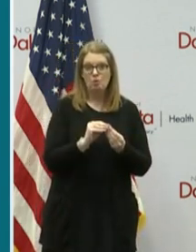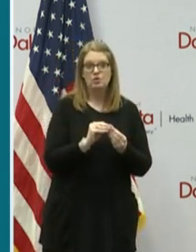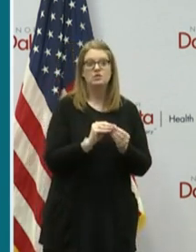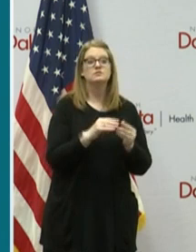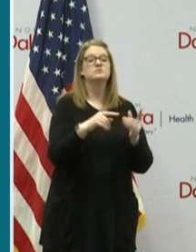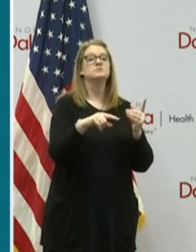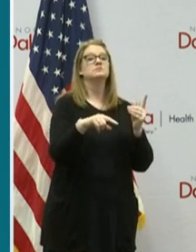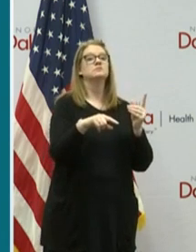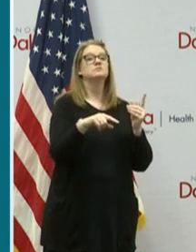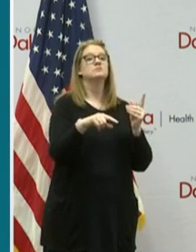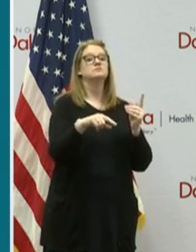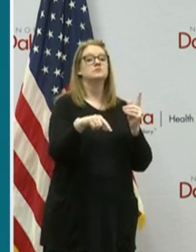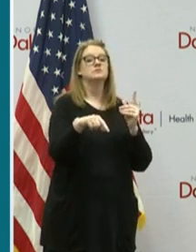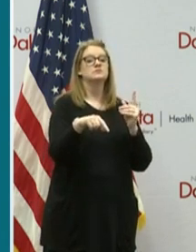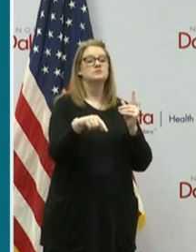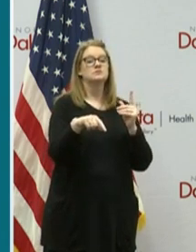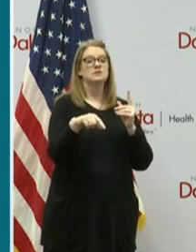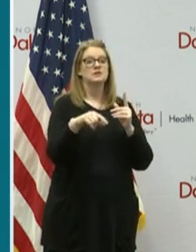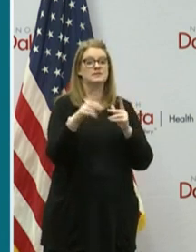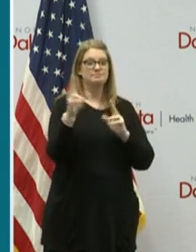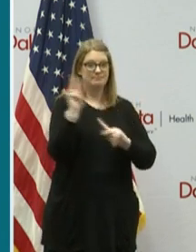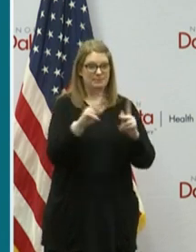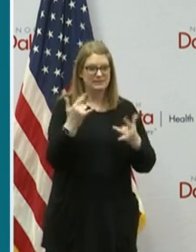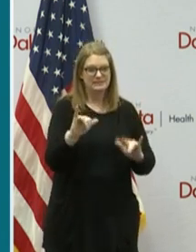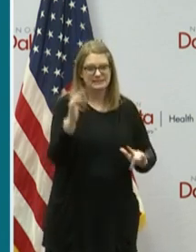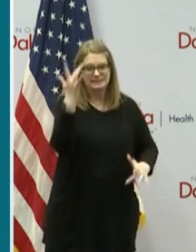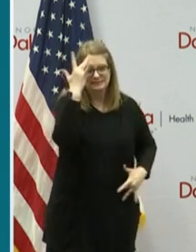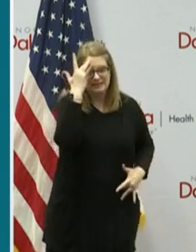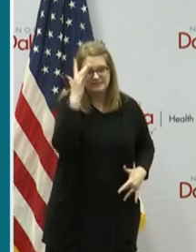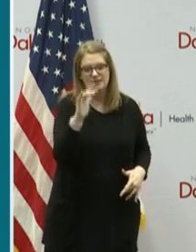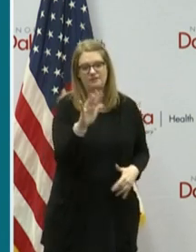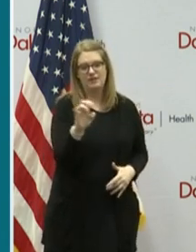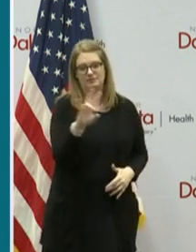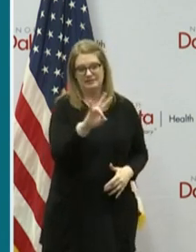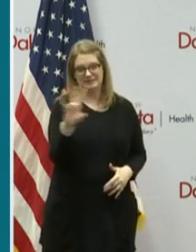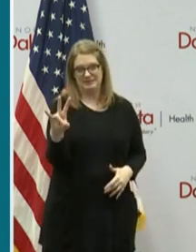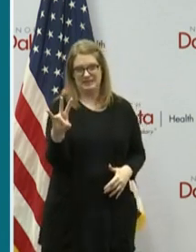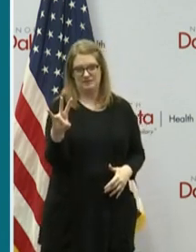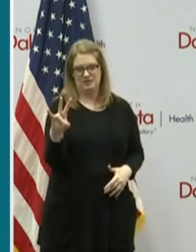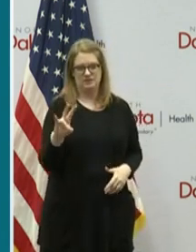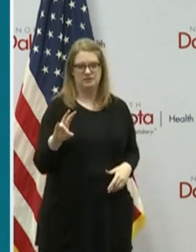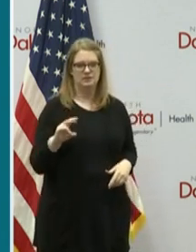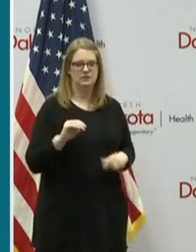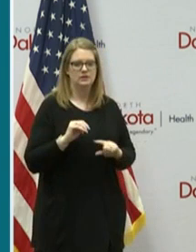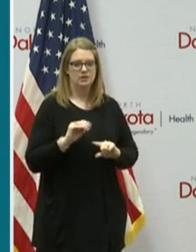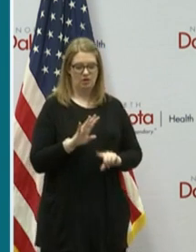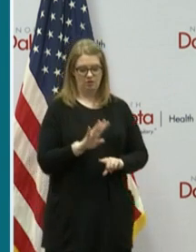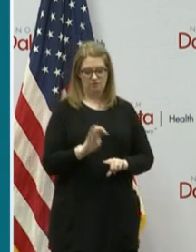WATERS. IF WE GO TO THE NET CASE BREAK DOWN OUR TOTAL ACTIVE CONFIRMED